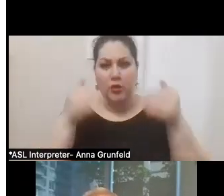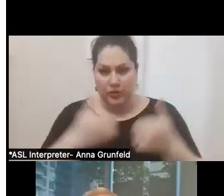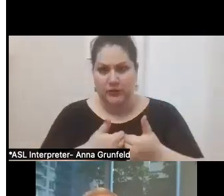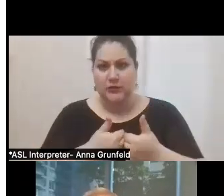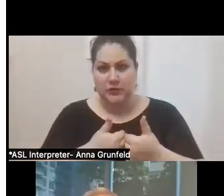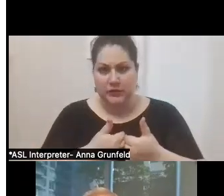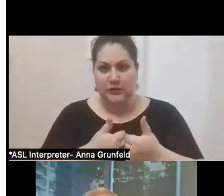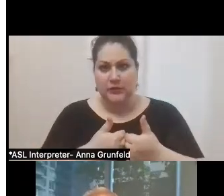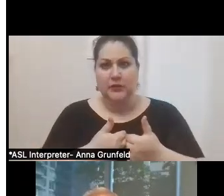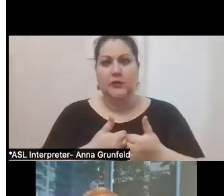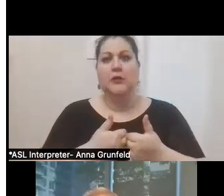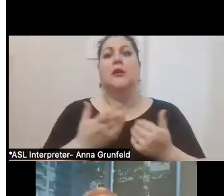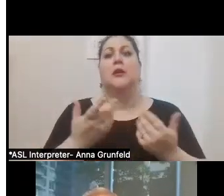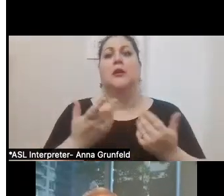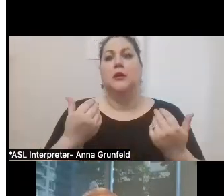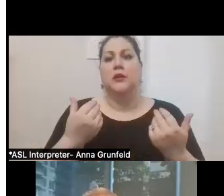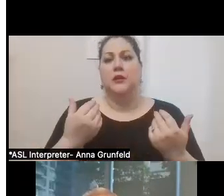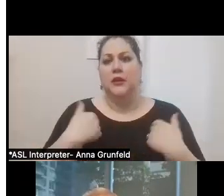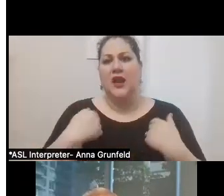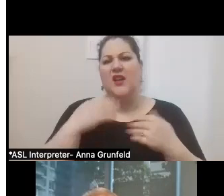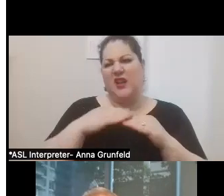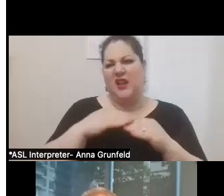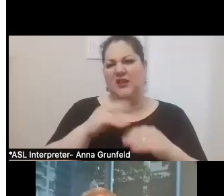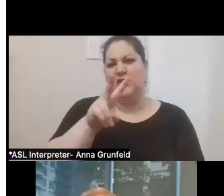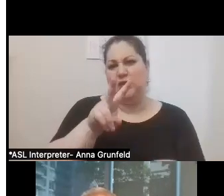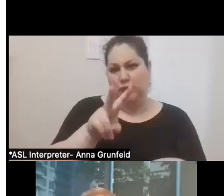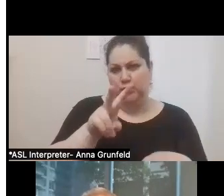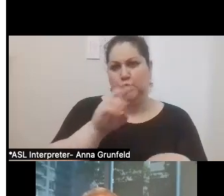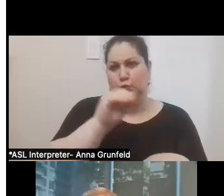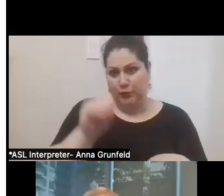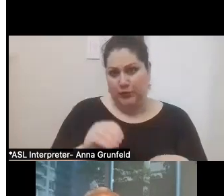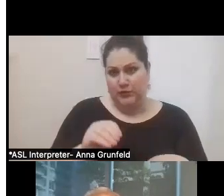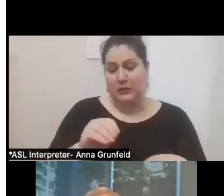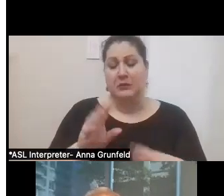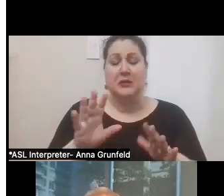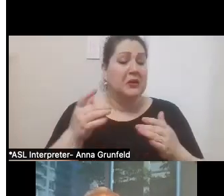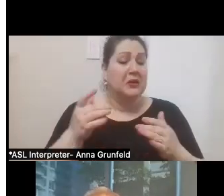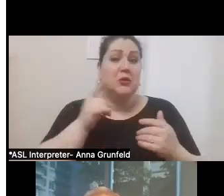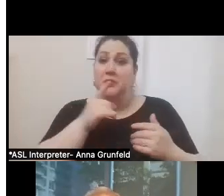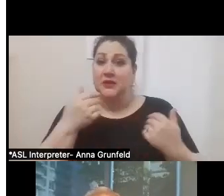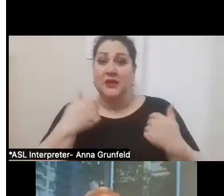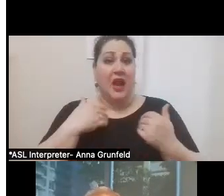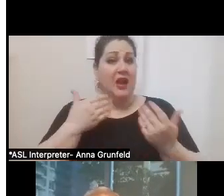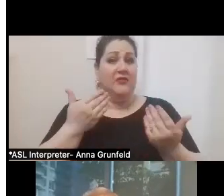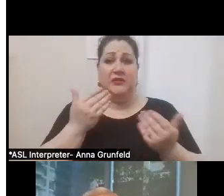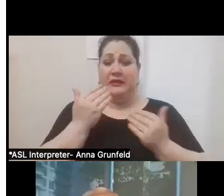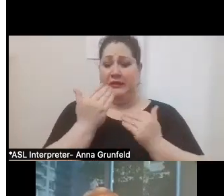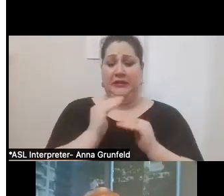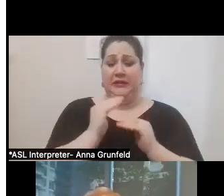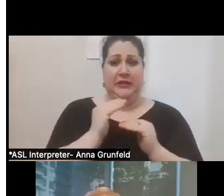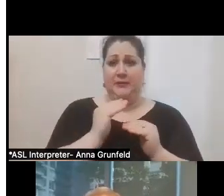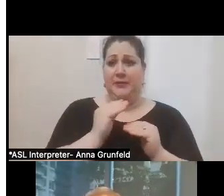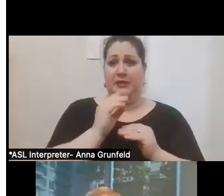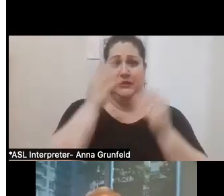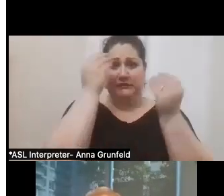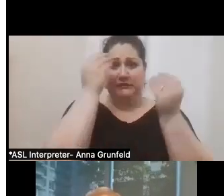Although we have limited data to base that on, that is our best estimate at this point in time.